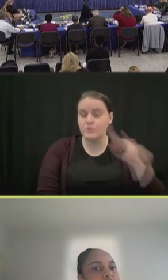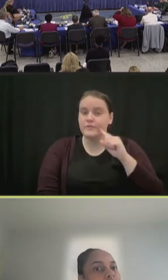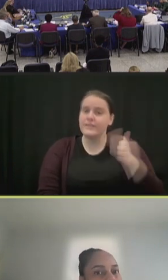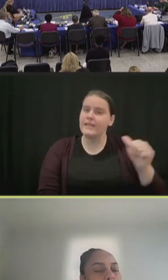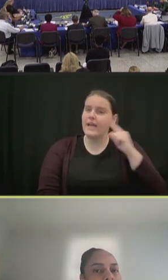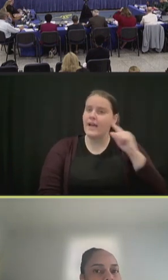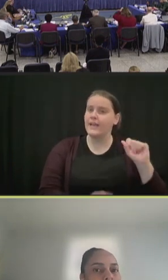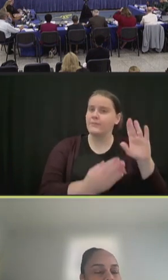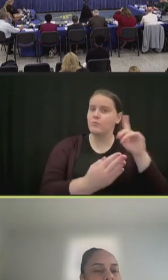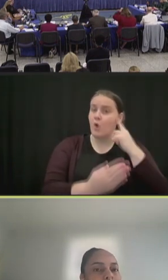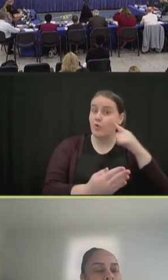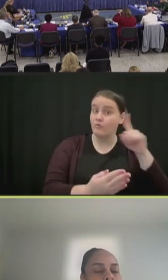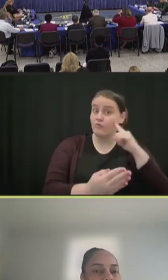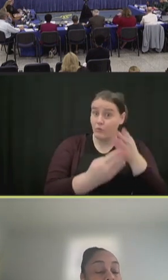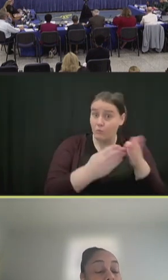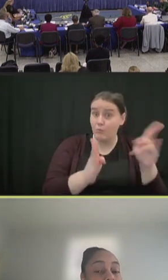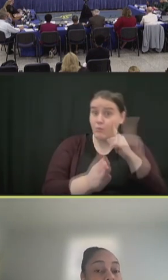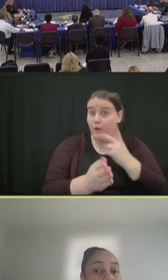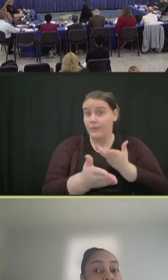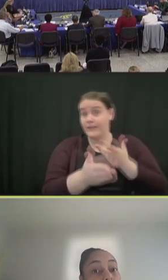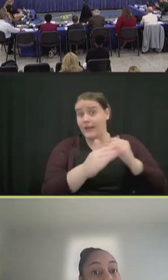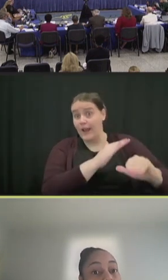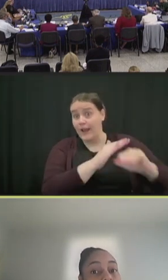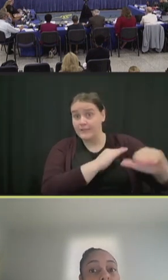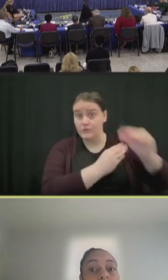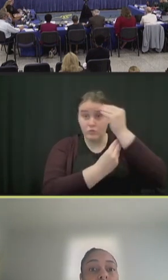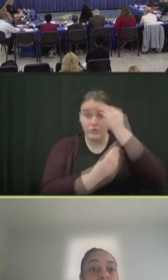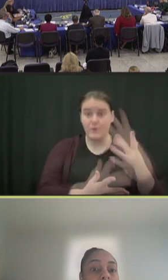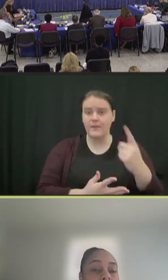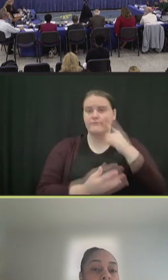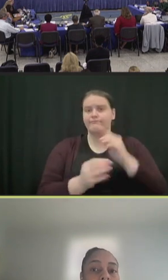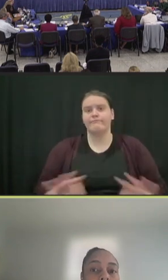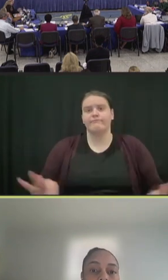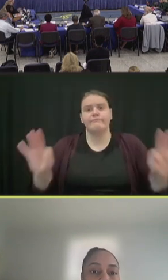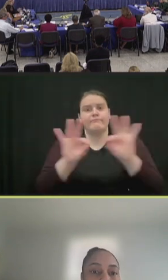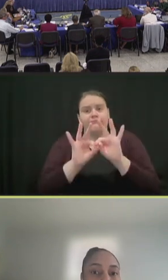those talking points are going to be -- is going to be really important to make sure that they're